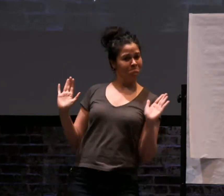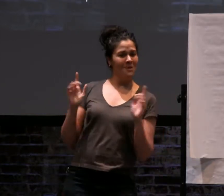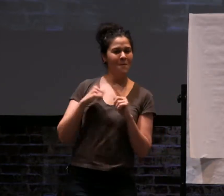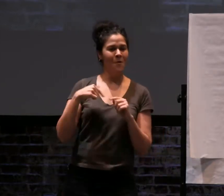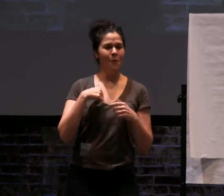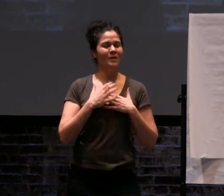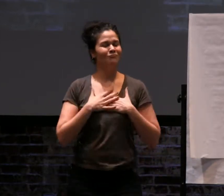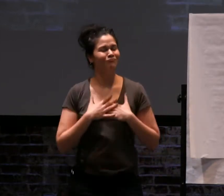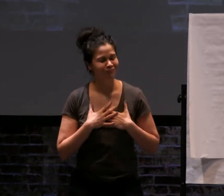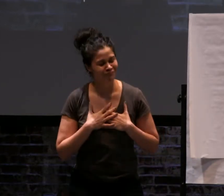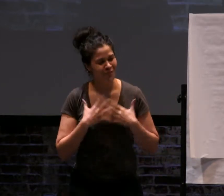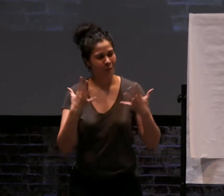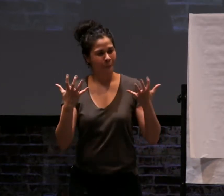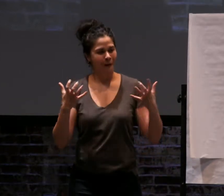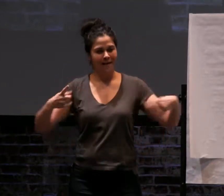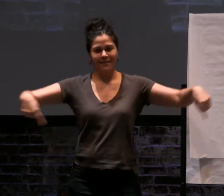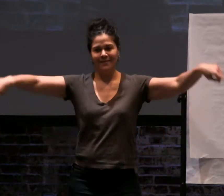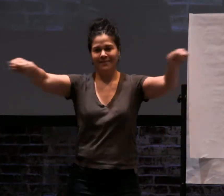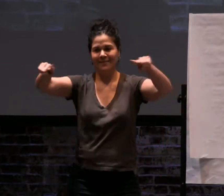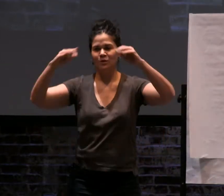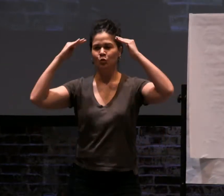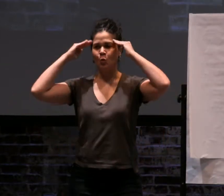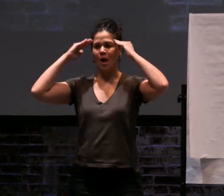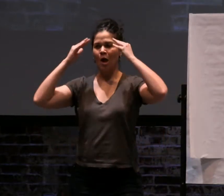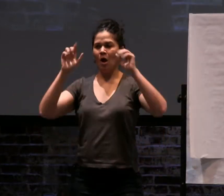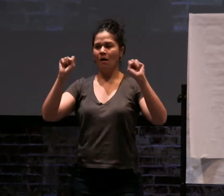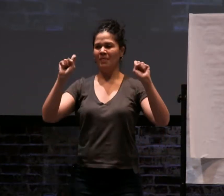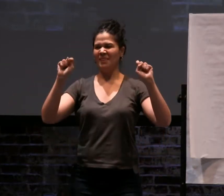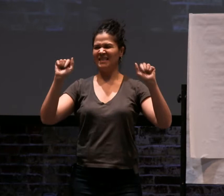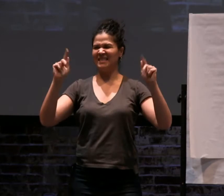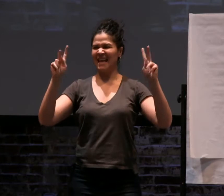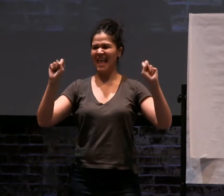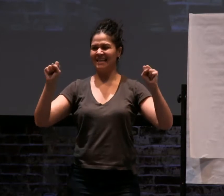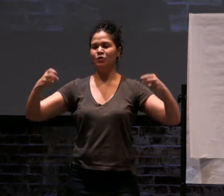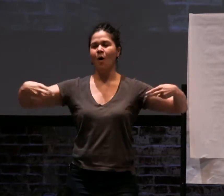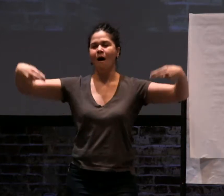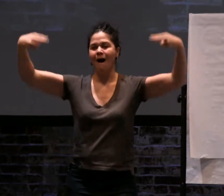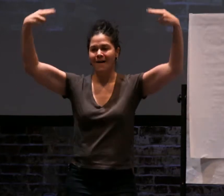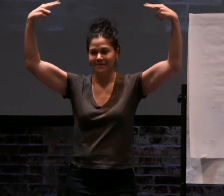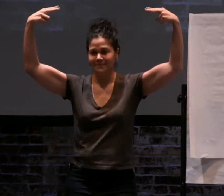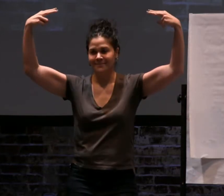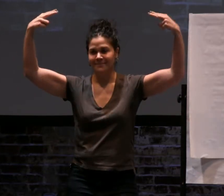And we're not the only people doing this work, interested in doing this work, there are others out there.